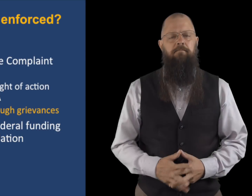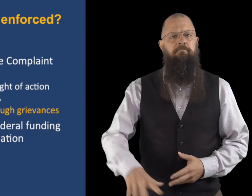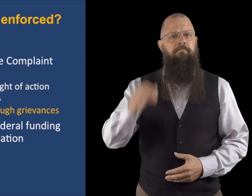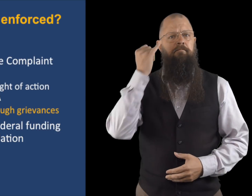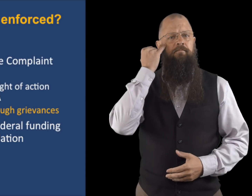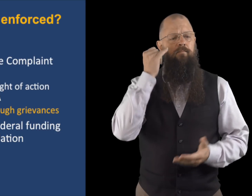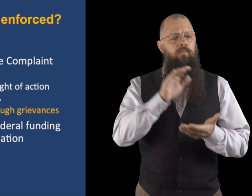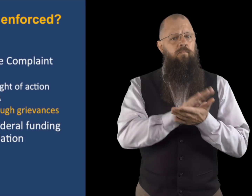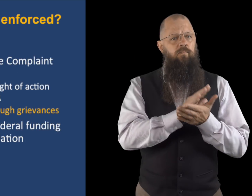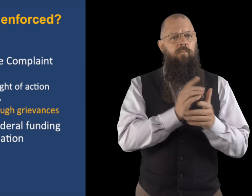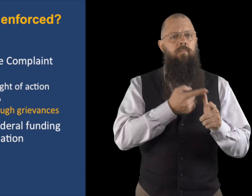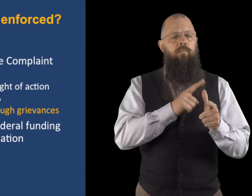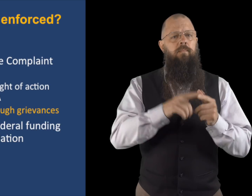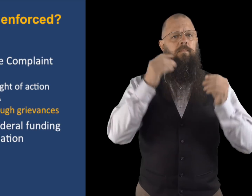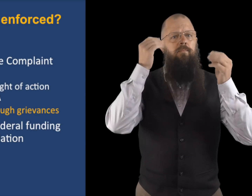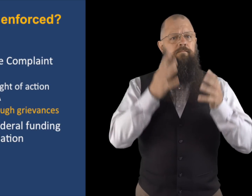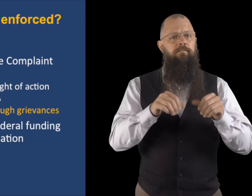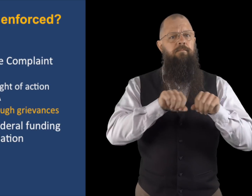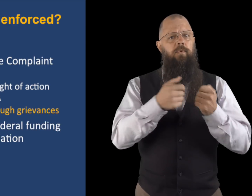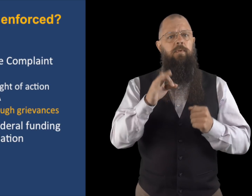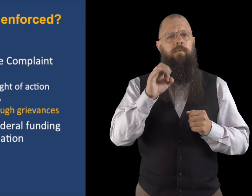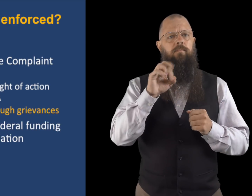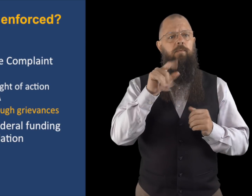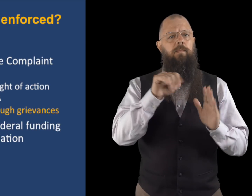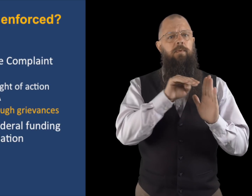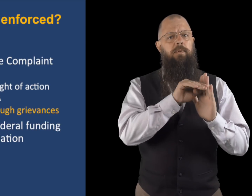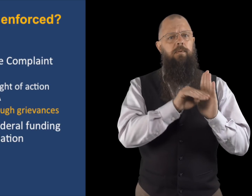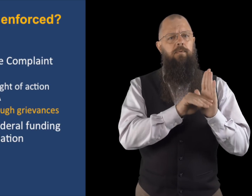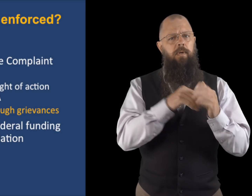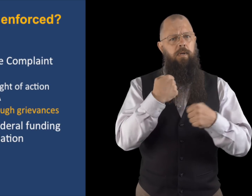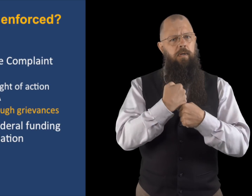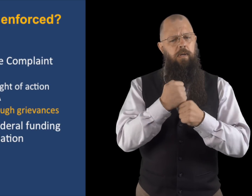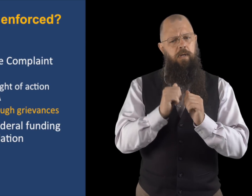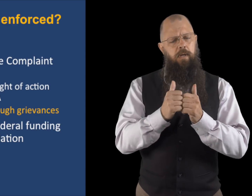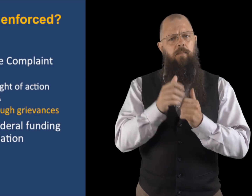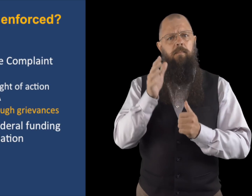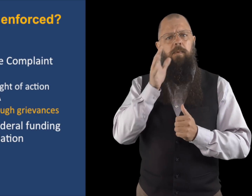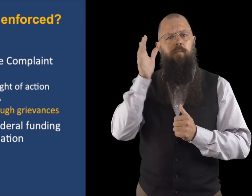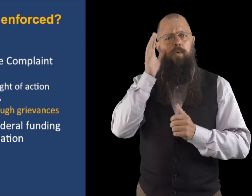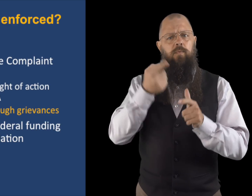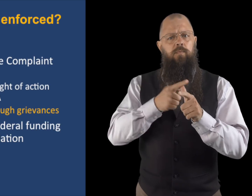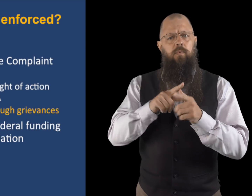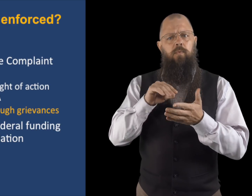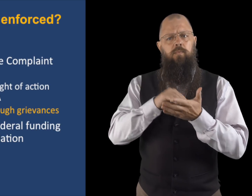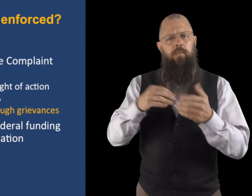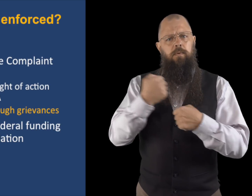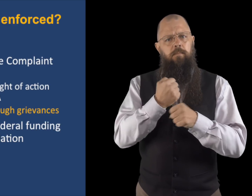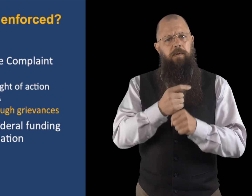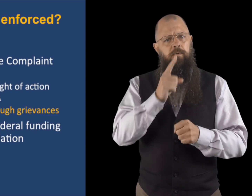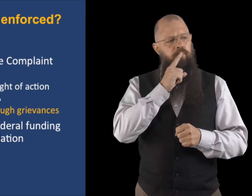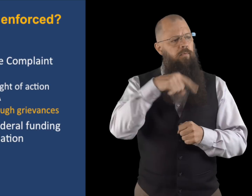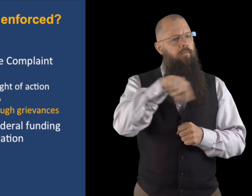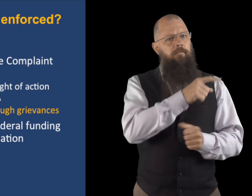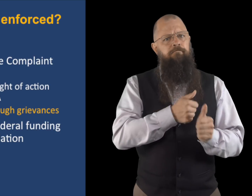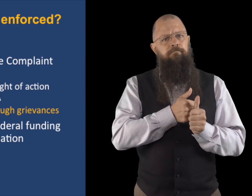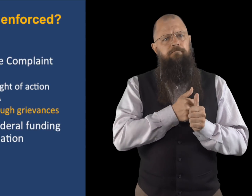If a school or staff person violates FERPA regulations, how do parents or